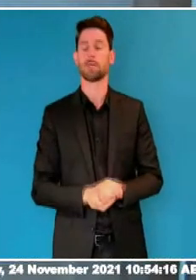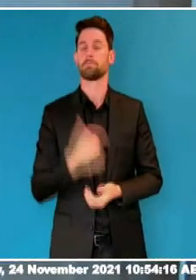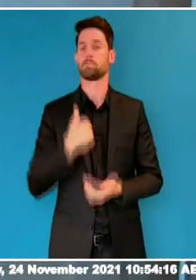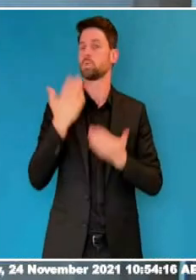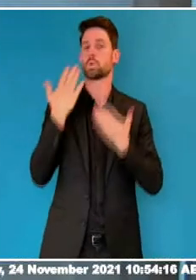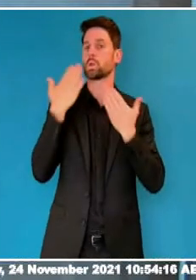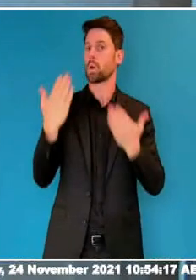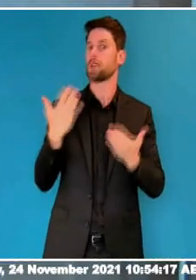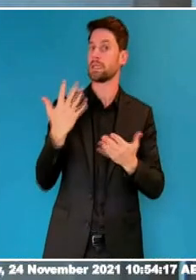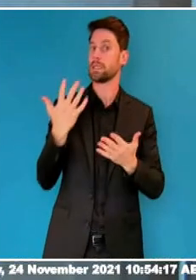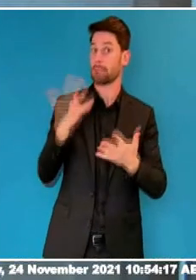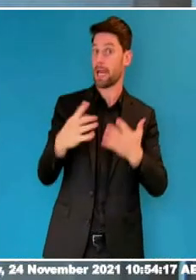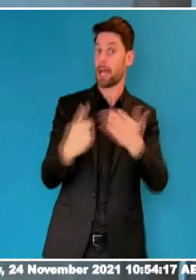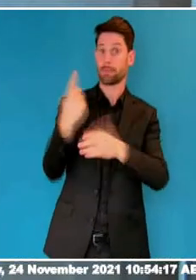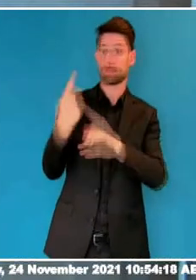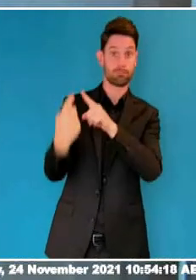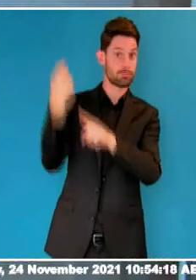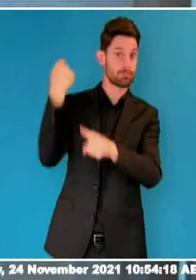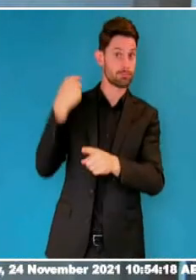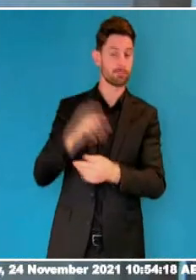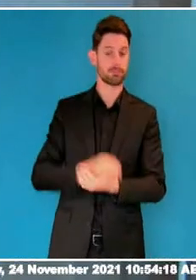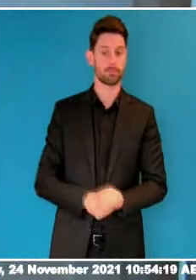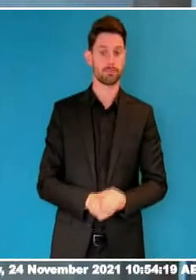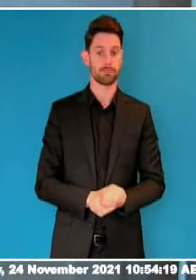Mr Cawood, if we could come to you next.